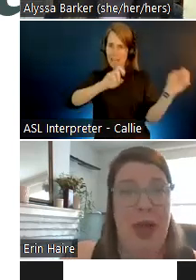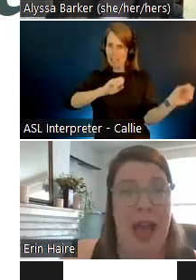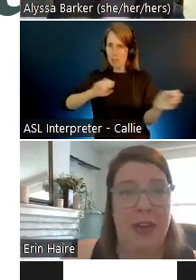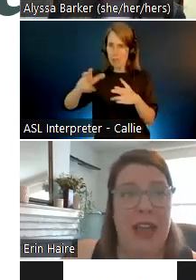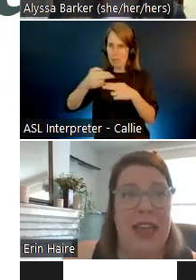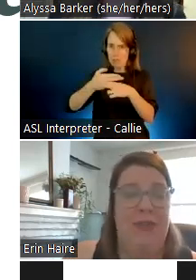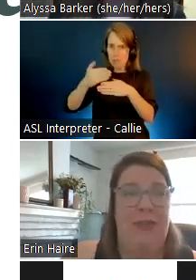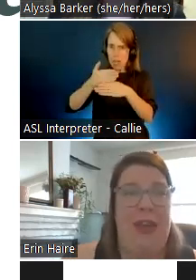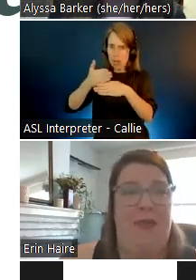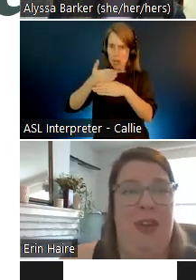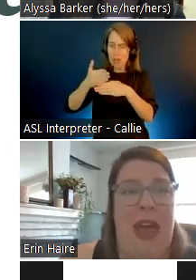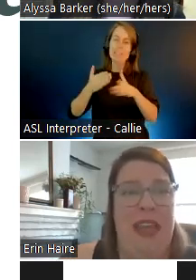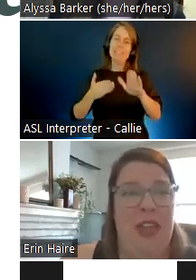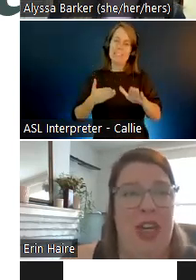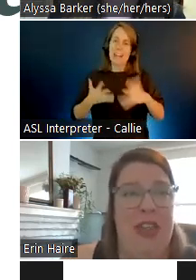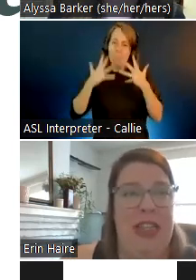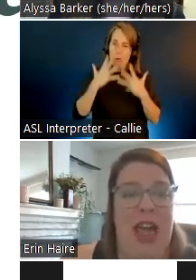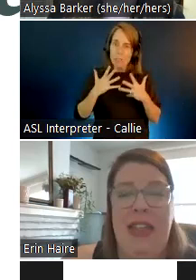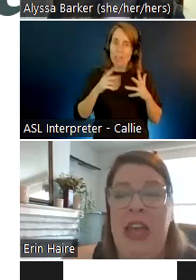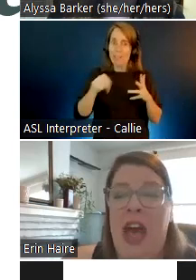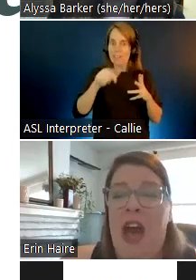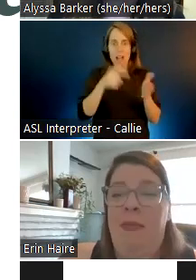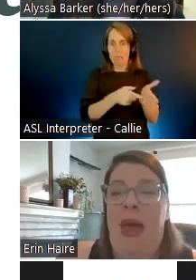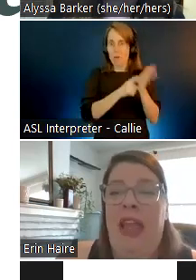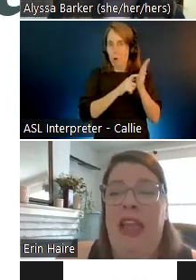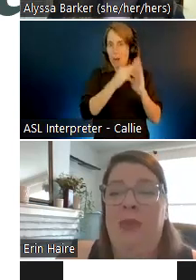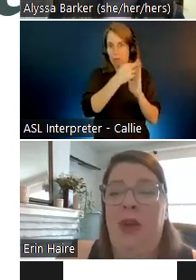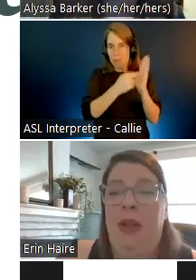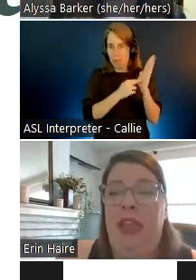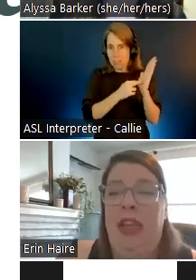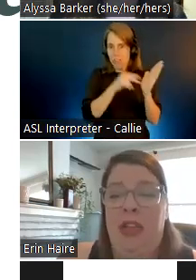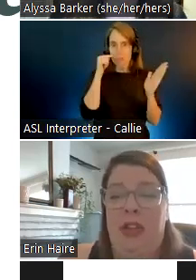have contact information for you guys to share the slides but maggie has put up a link to the